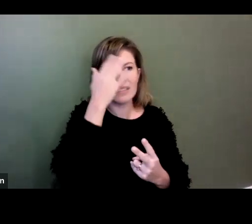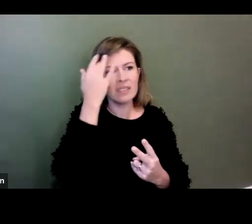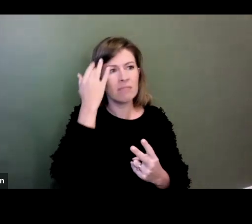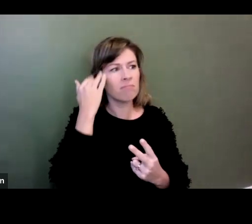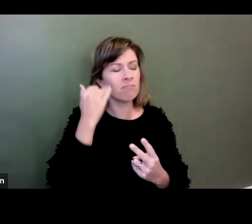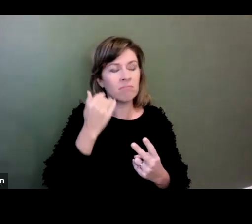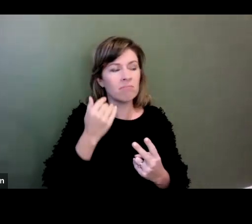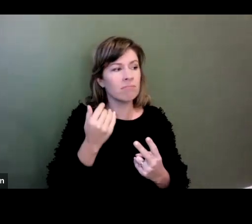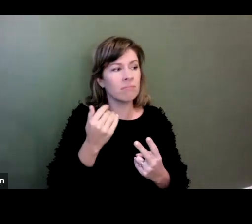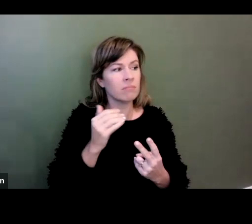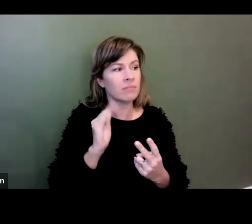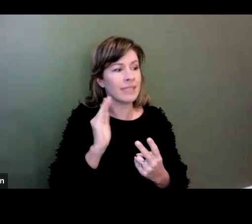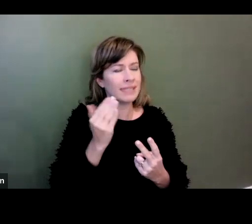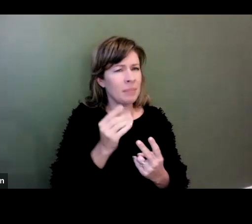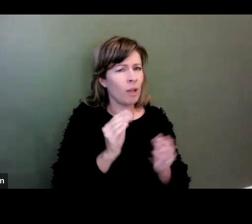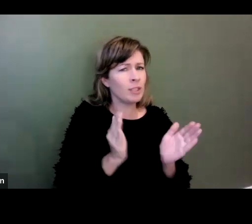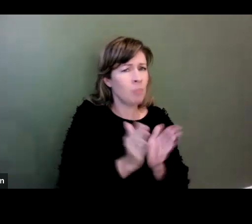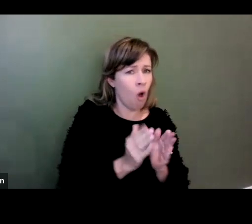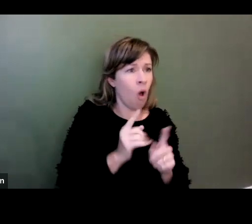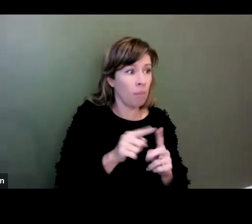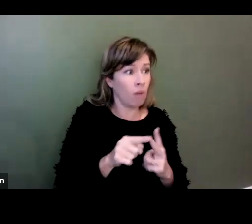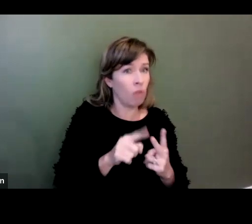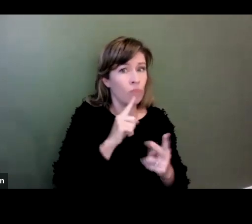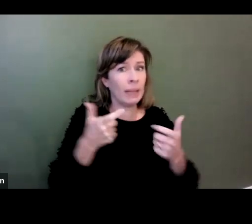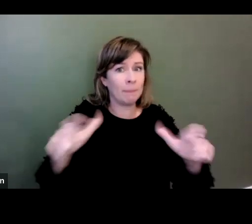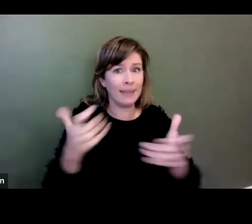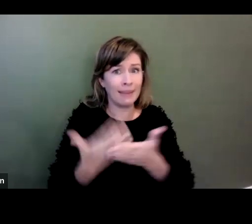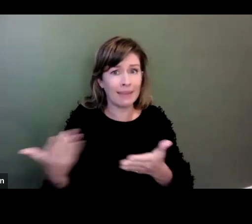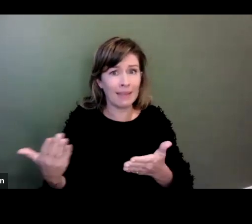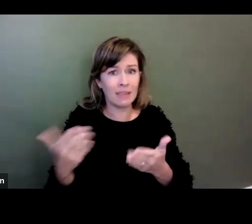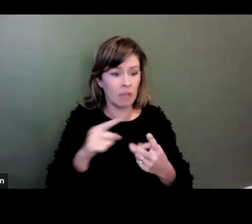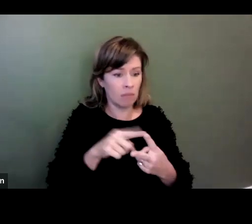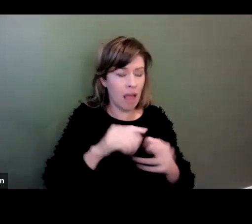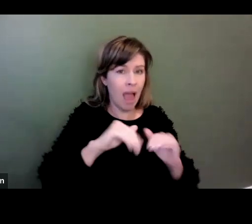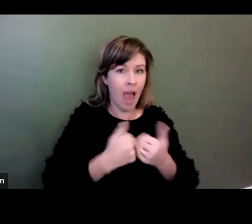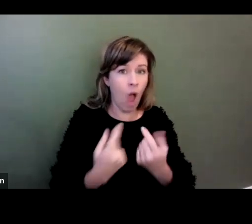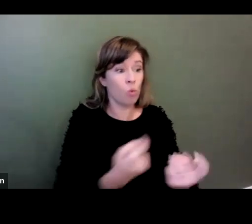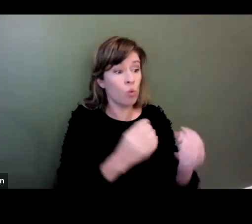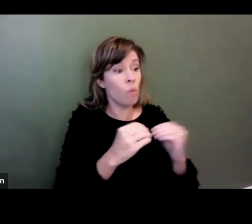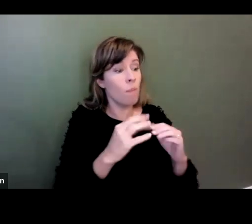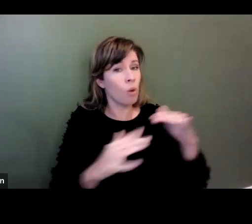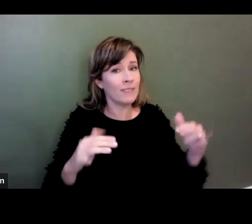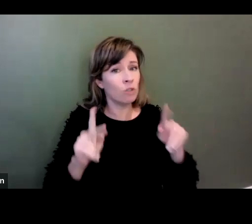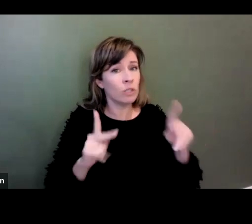small but big things they want to focus on. So how do we recruit more diverse people into the neurosciences and how